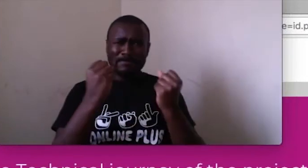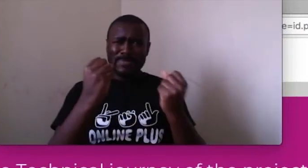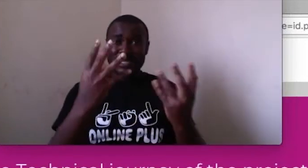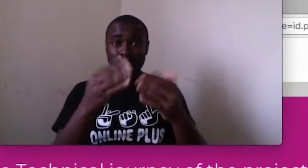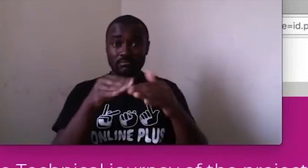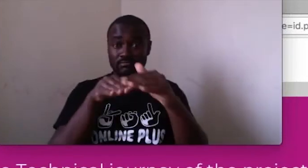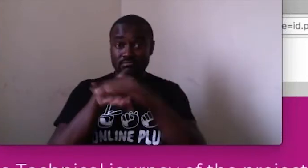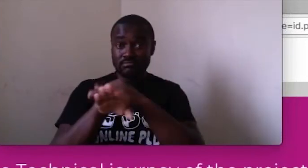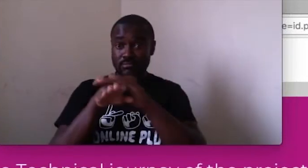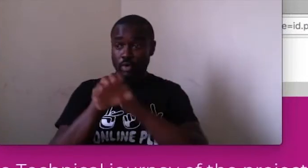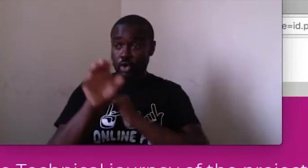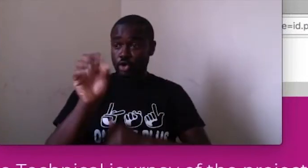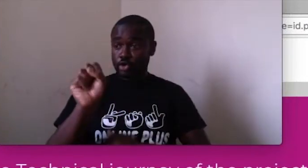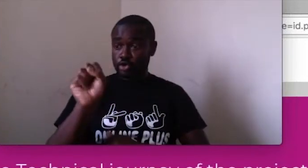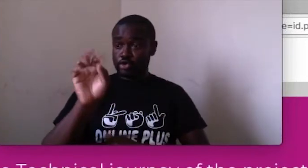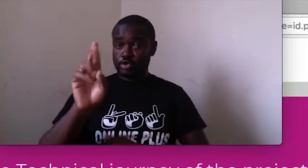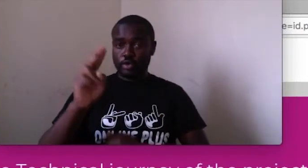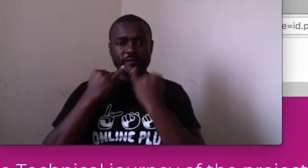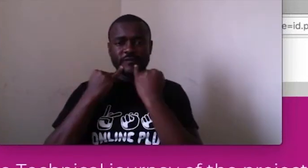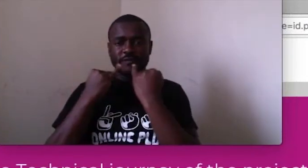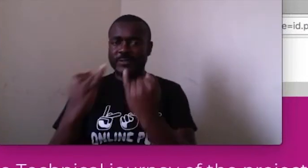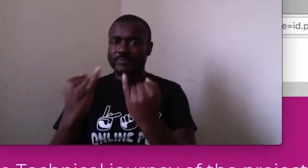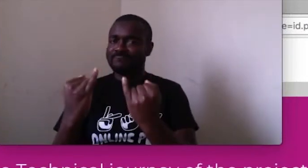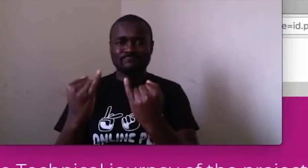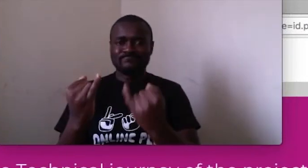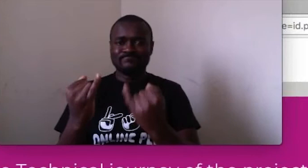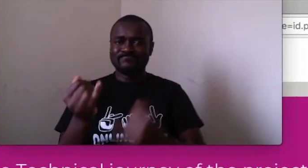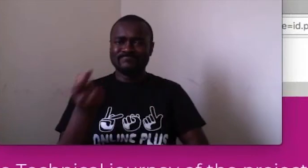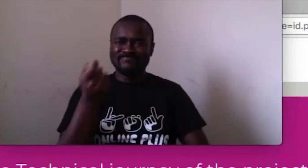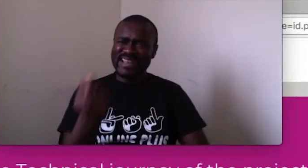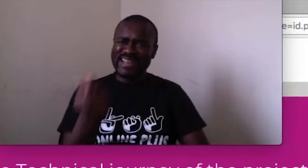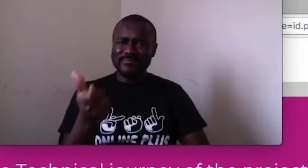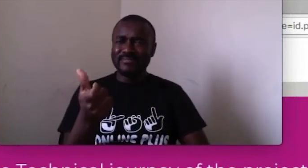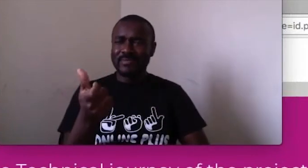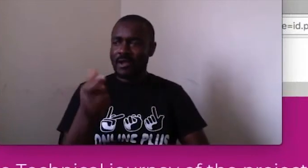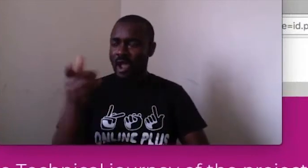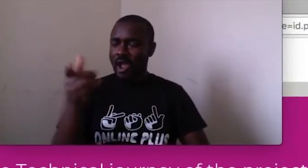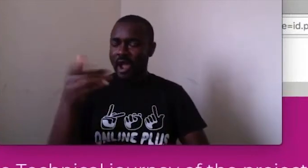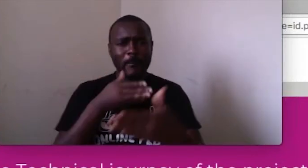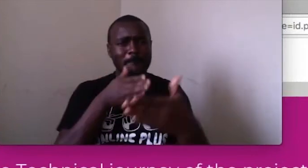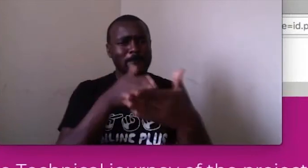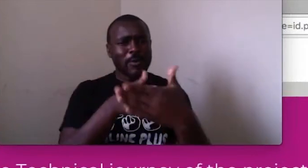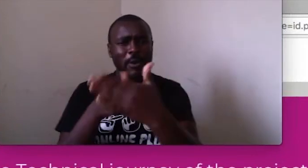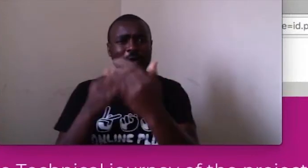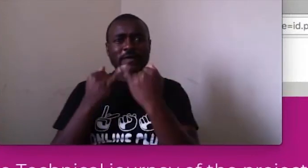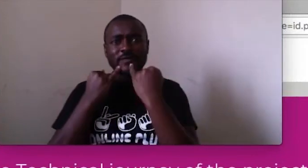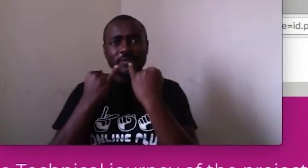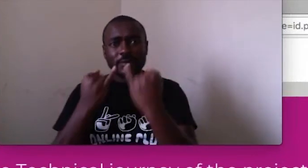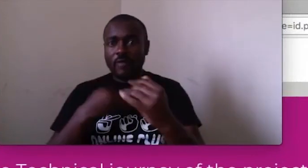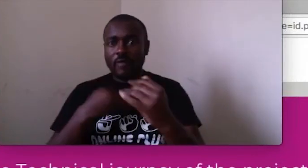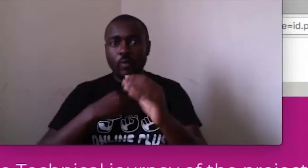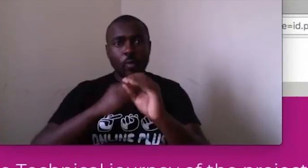because many deaf youth cannot access sexual reproductive heal information services